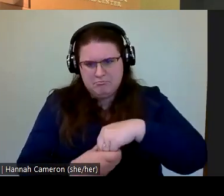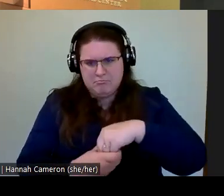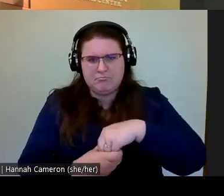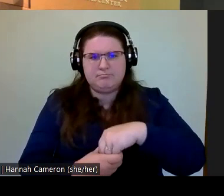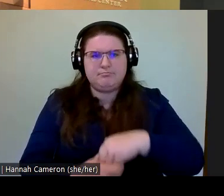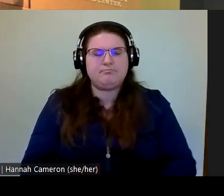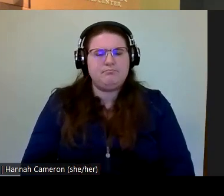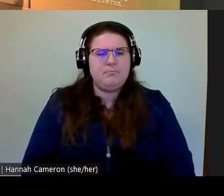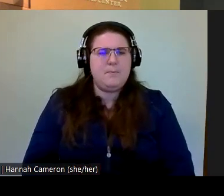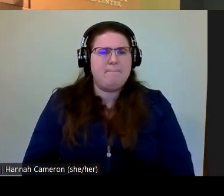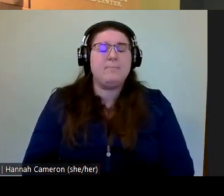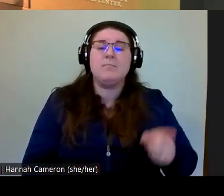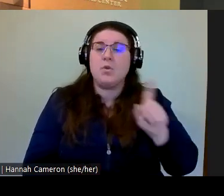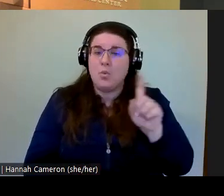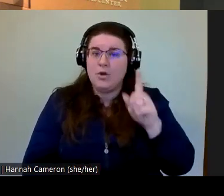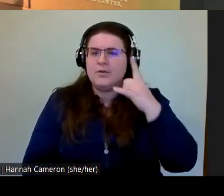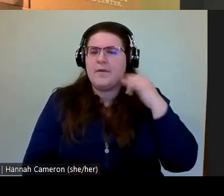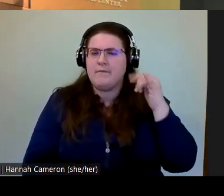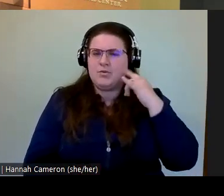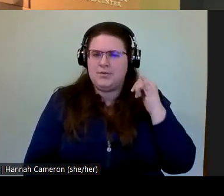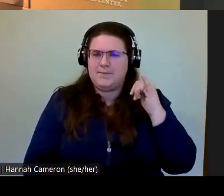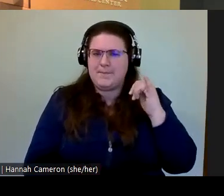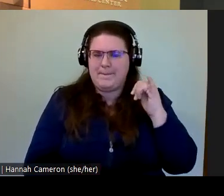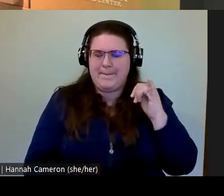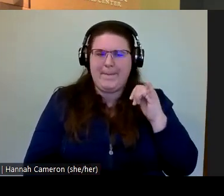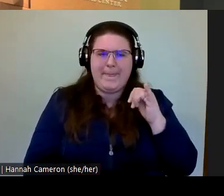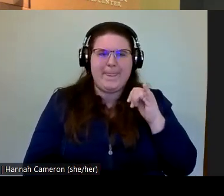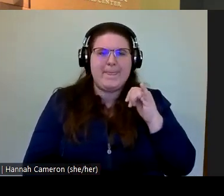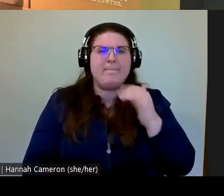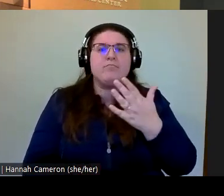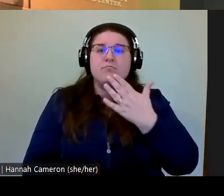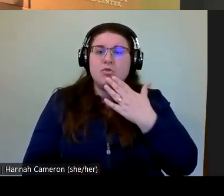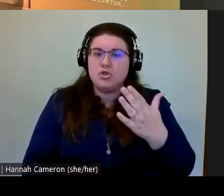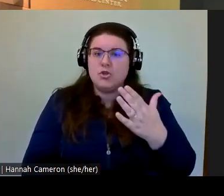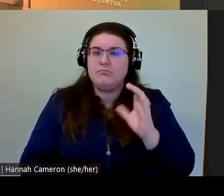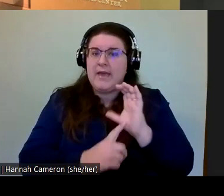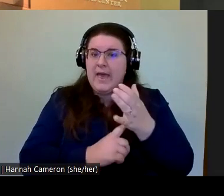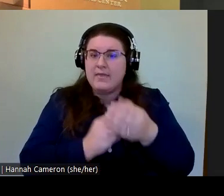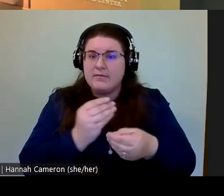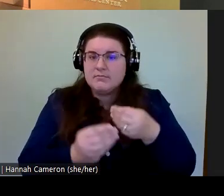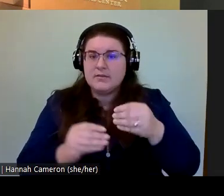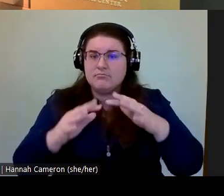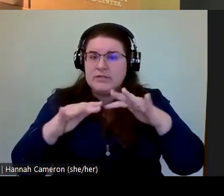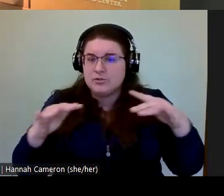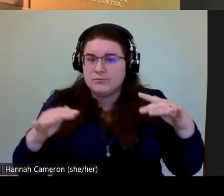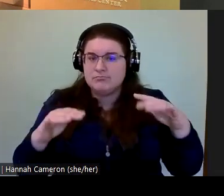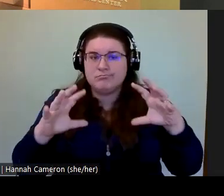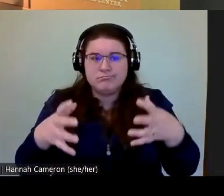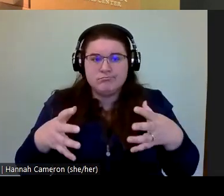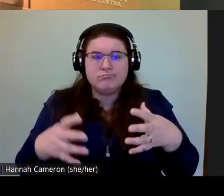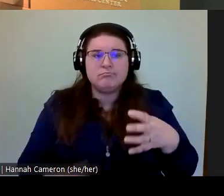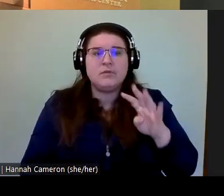this was in California this project had a really nice uh ethnic distribution uh we had 40% white